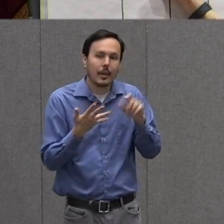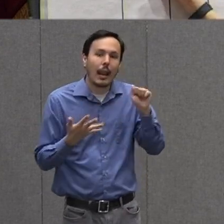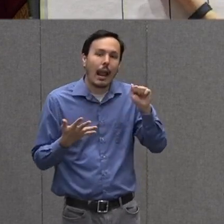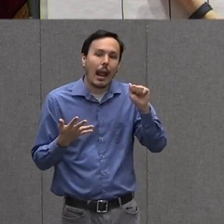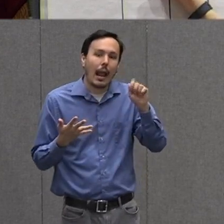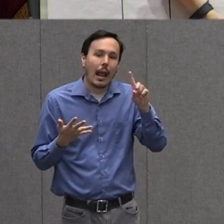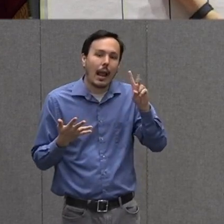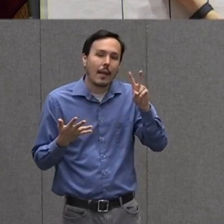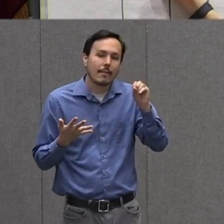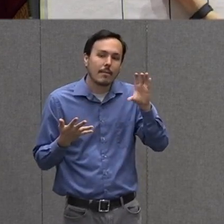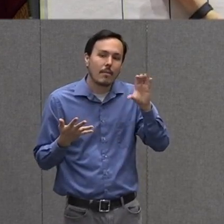Contribute.